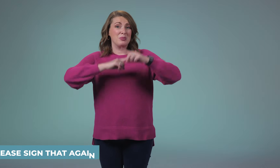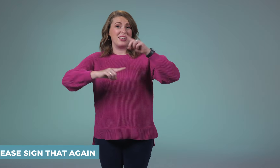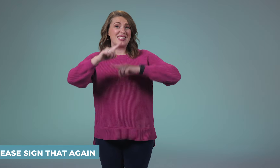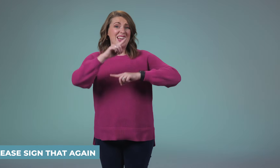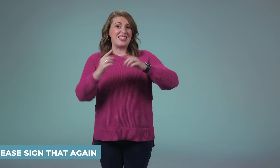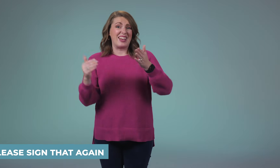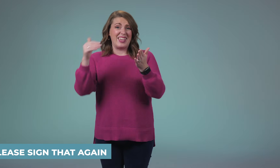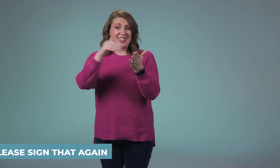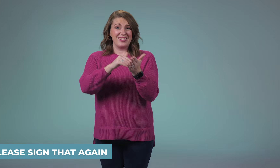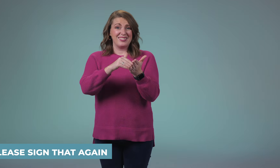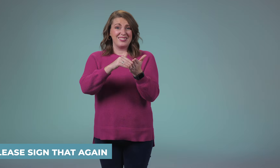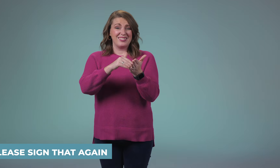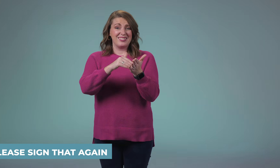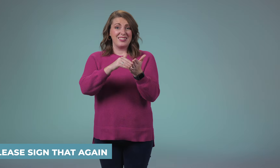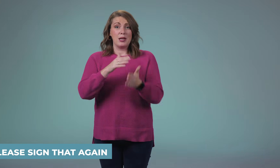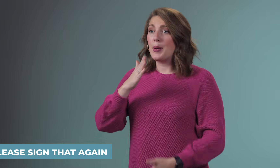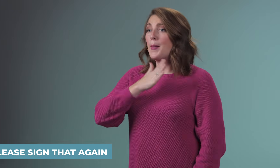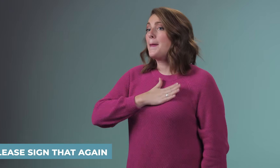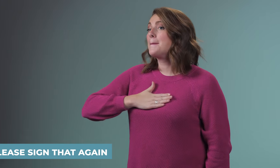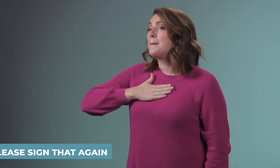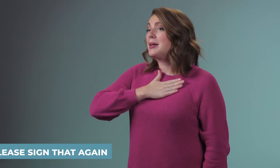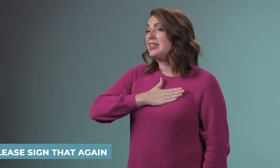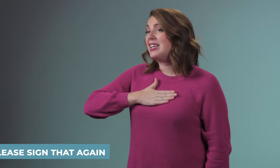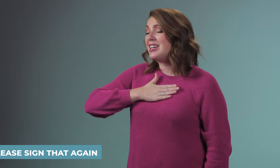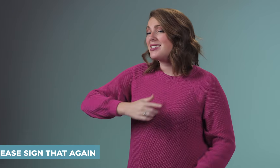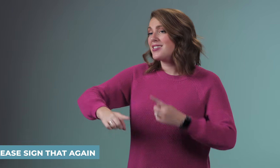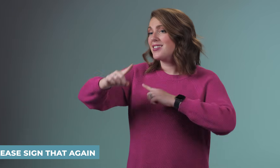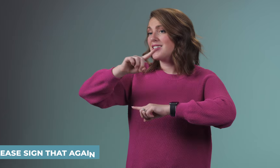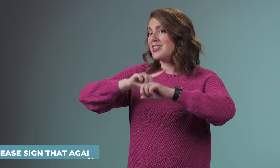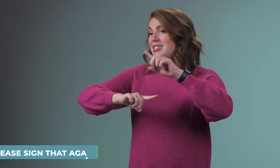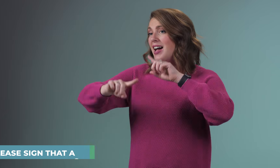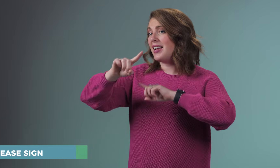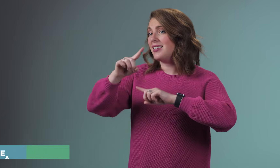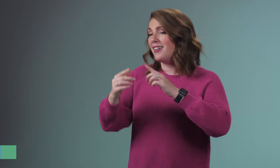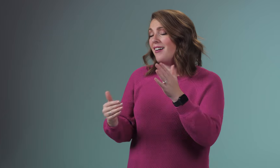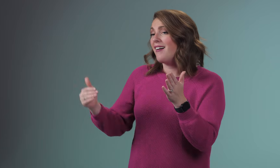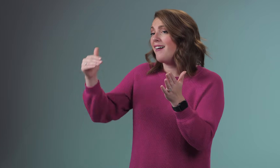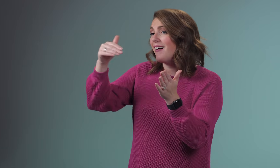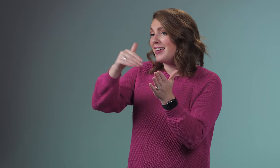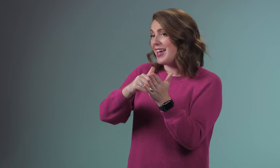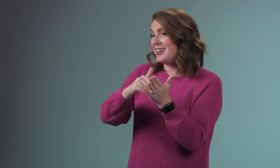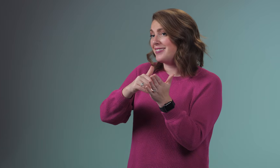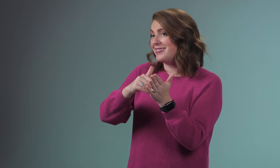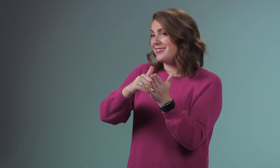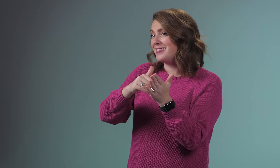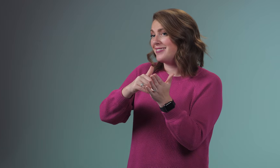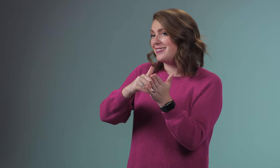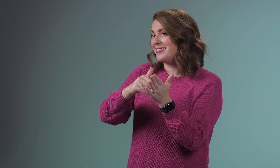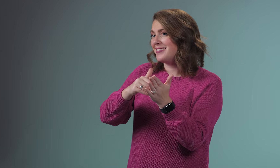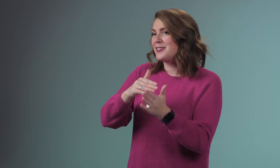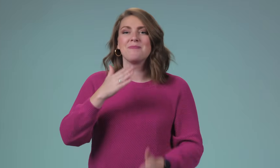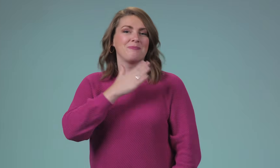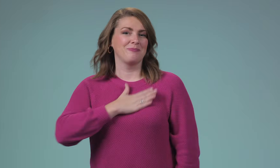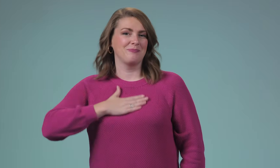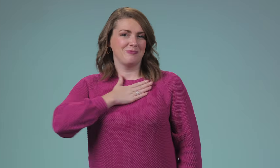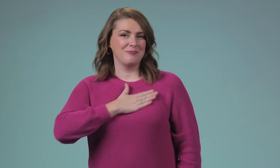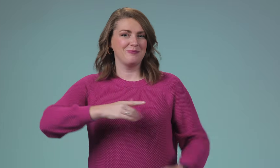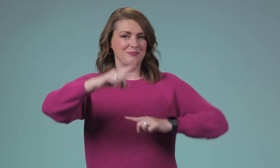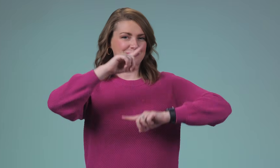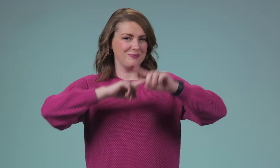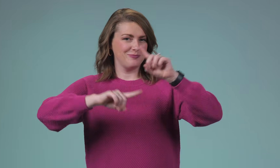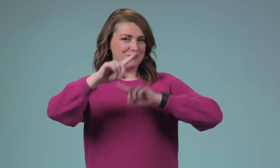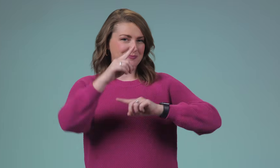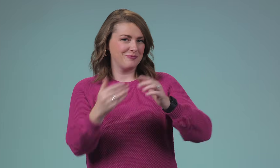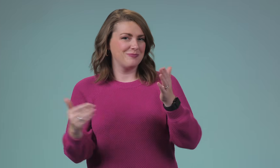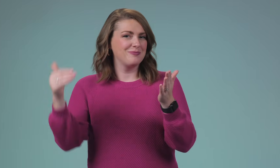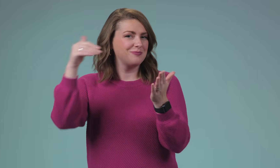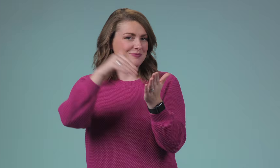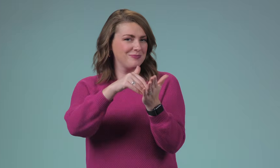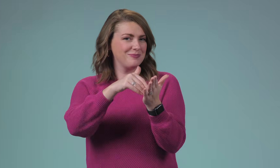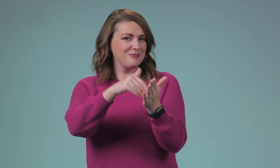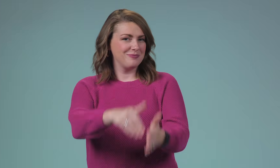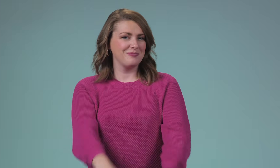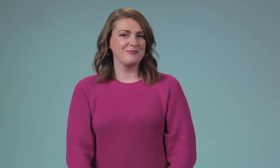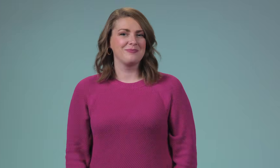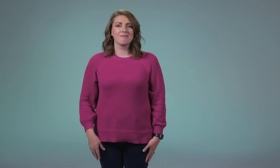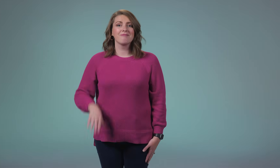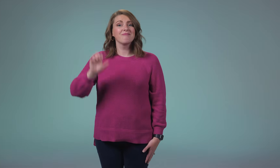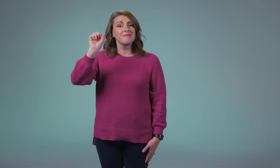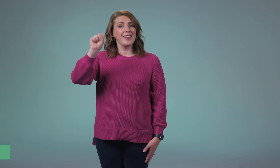Please sign that again. PLEASE SIGN AGAIN.